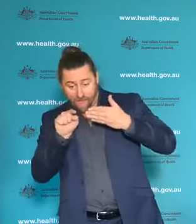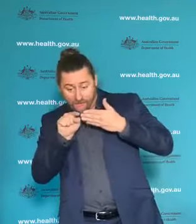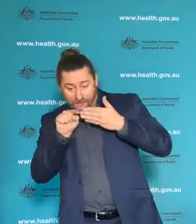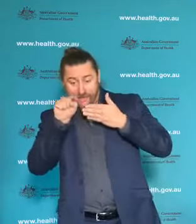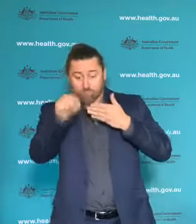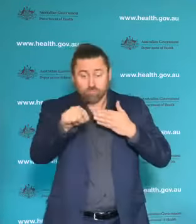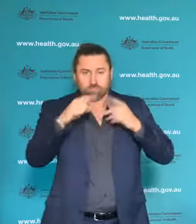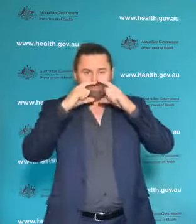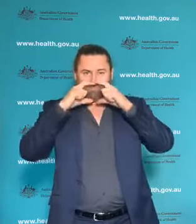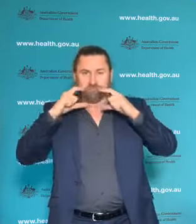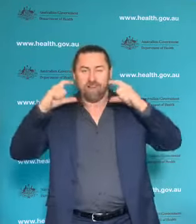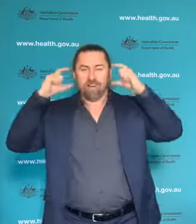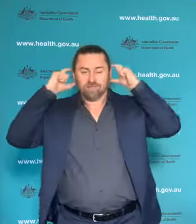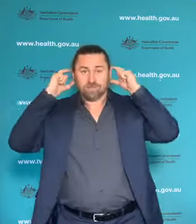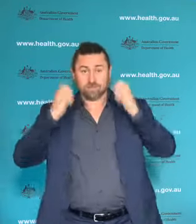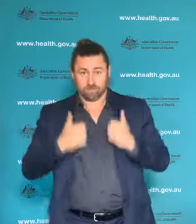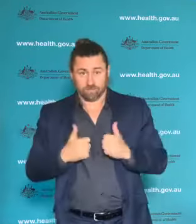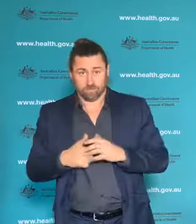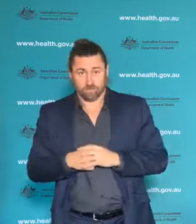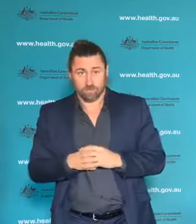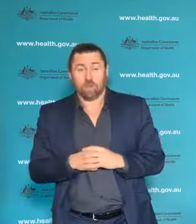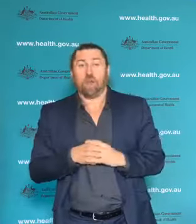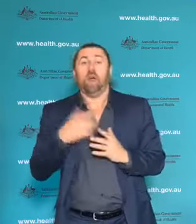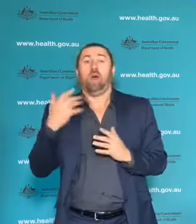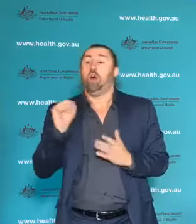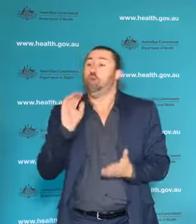physical distancing when traveling to appointments or when